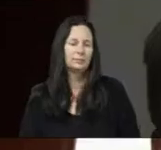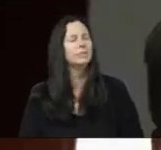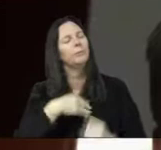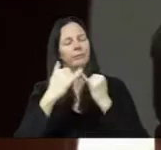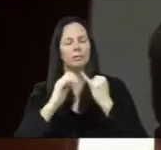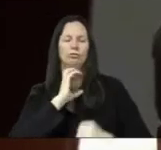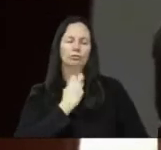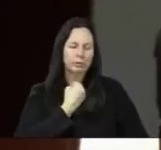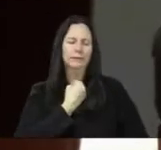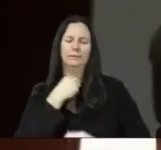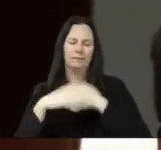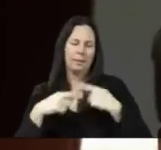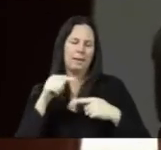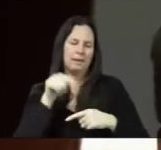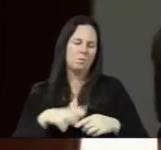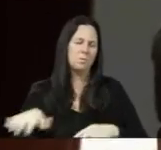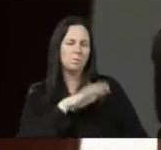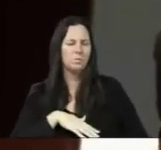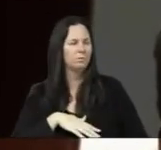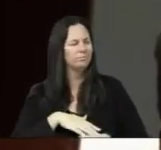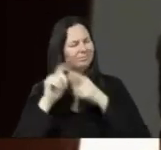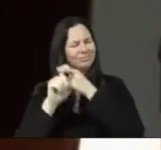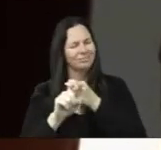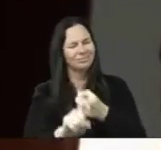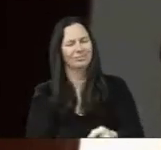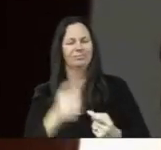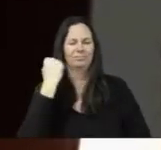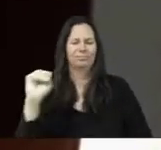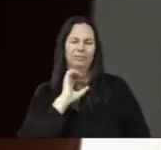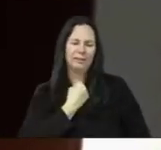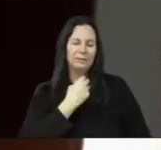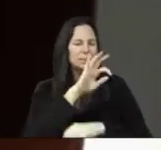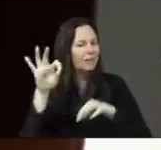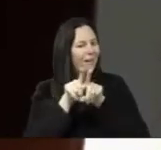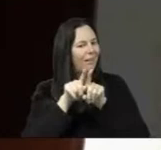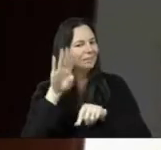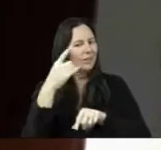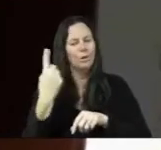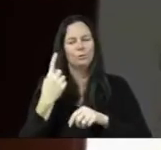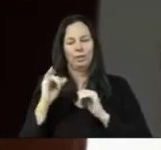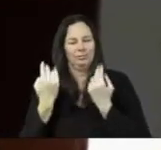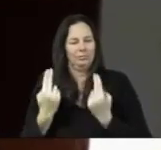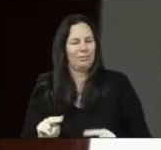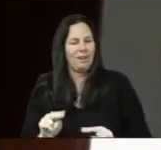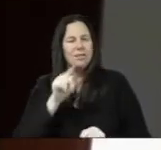And it's a continual grief. It's not like someone who's just died and you grieve for a little while and you get over it.